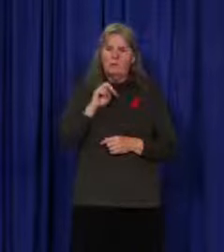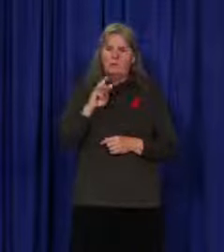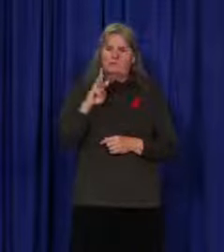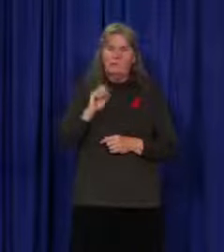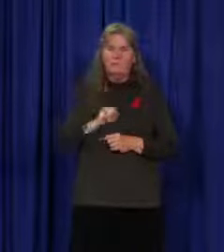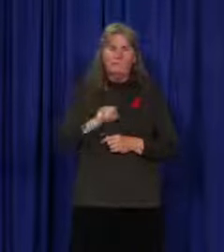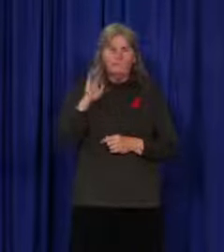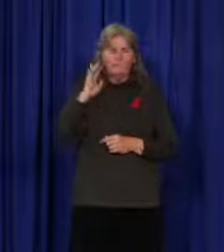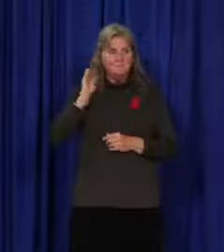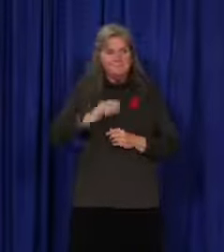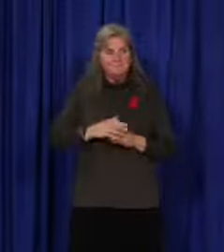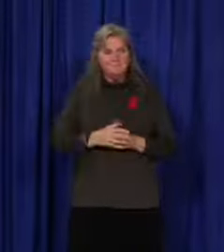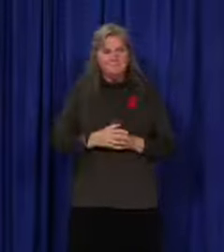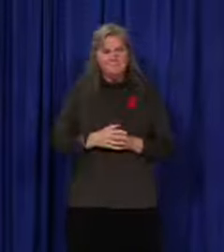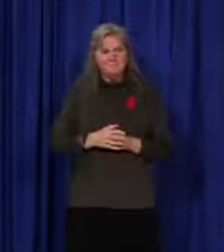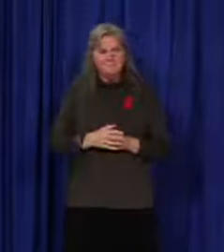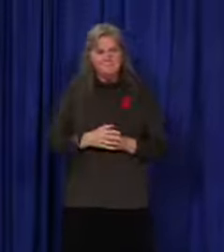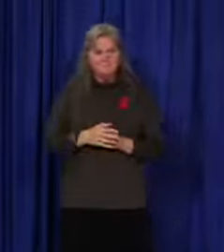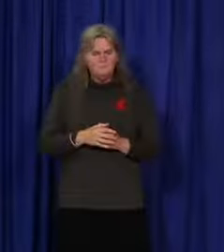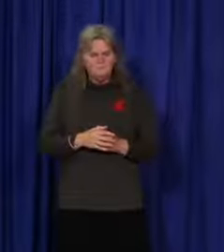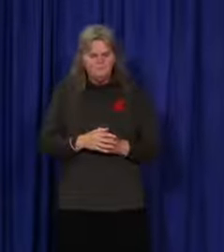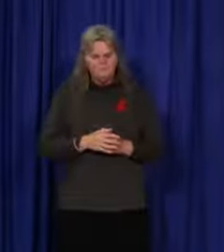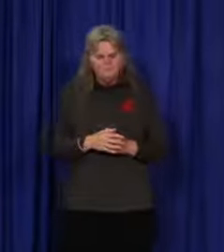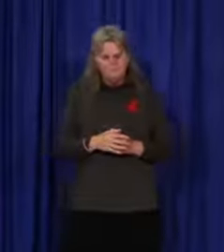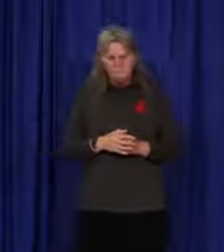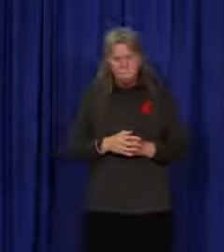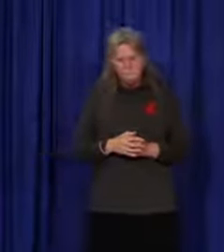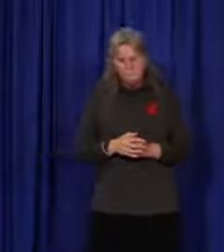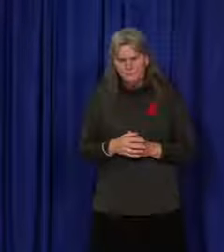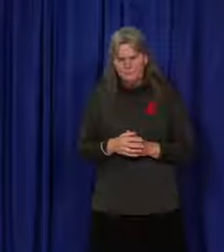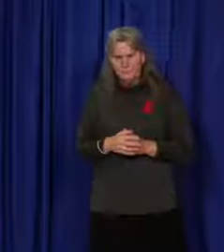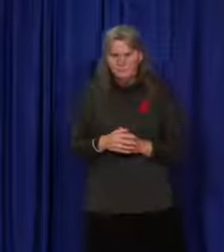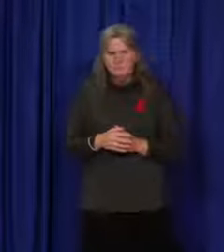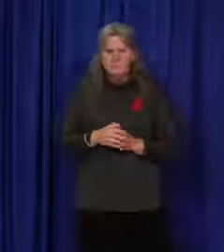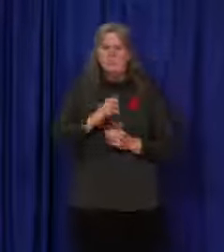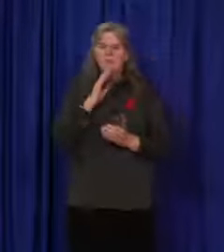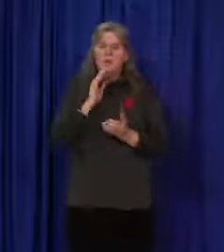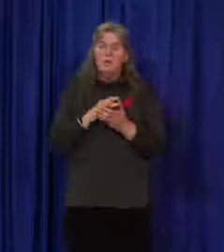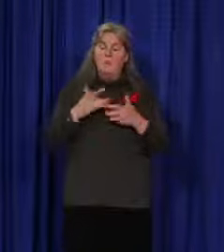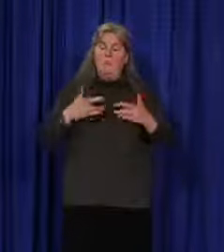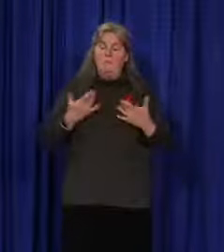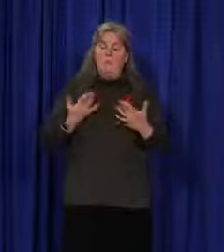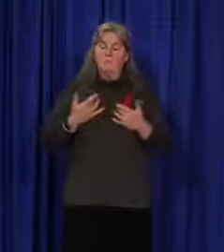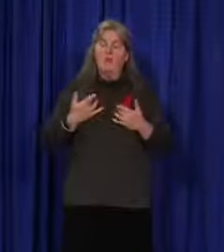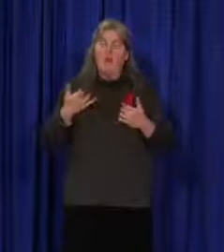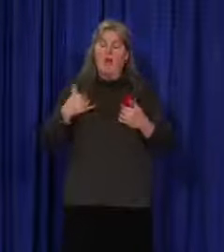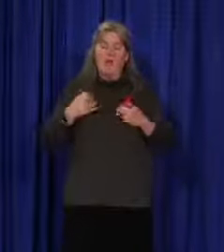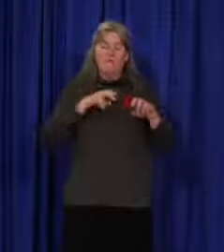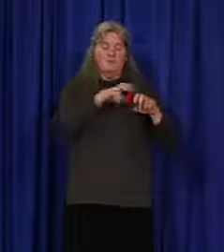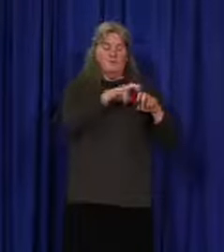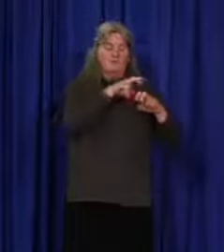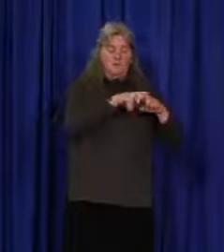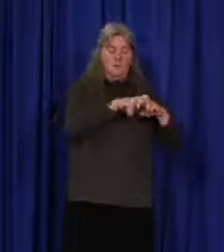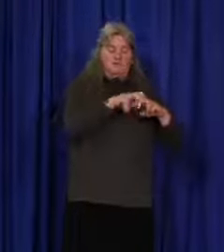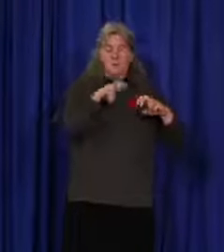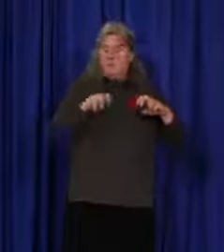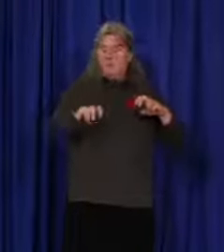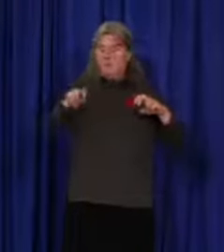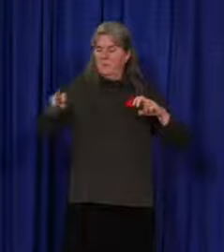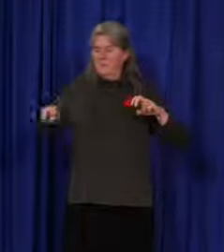And in regards to sports, I know -- I respect that the meetings have just sort of